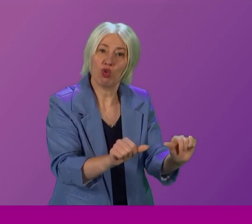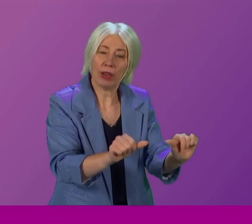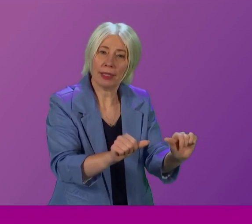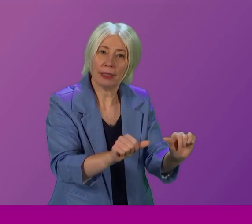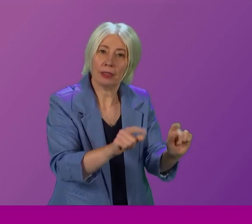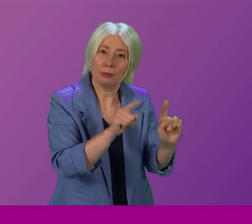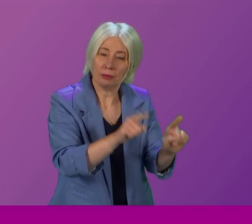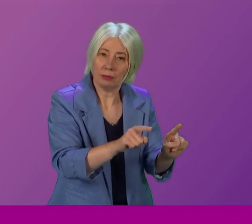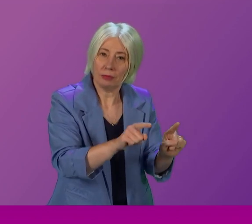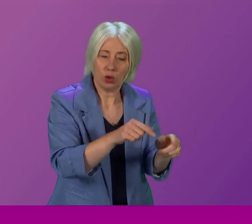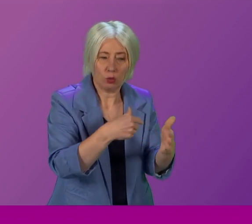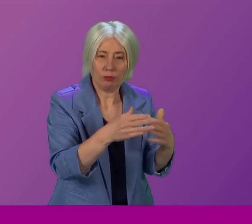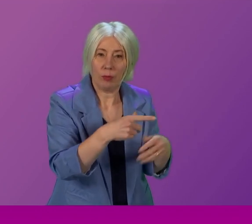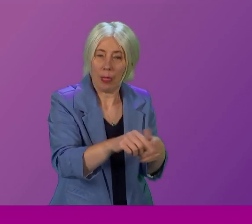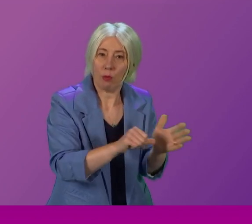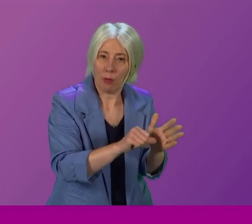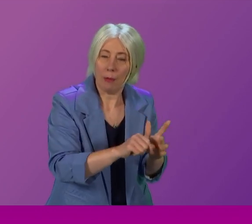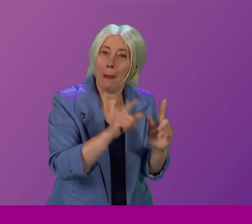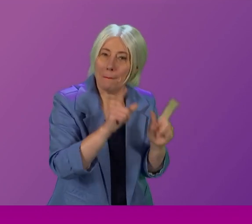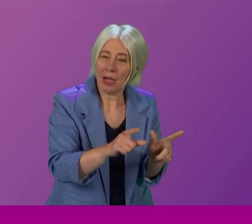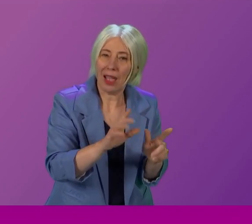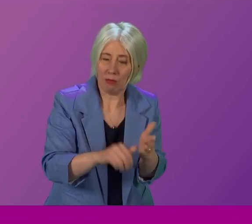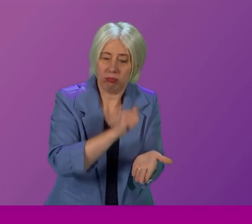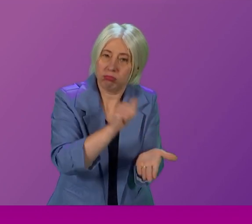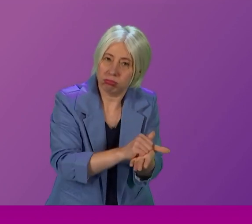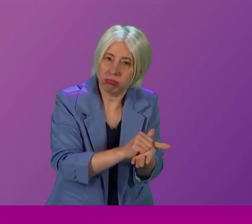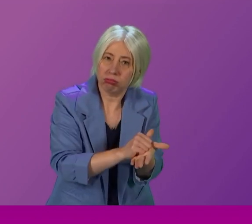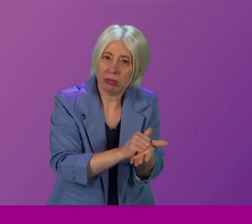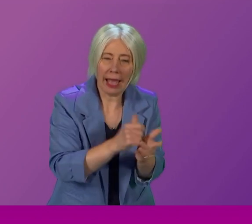try to deal with the problem. We need to do that properly and pragmatically.